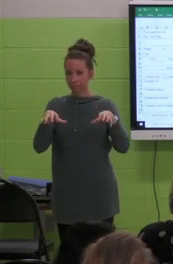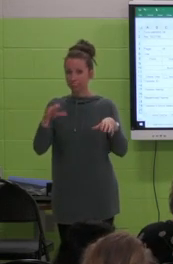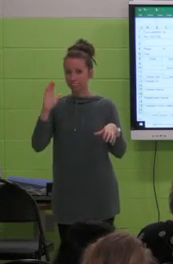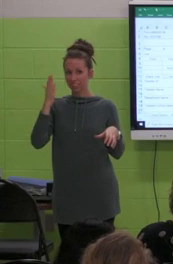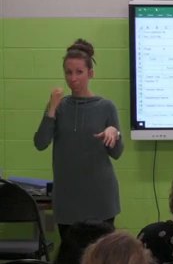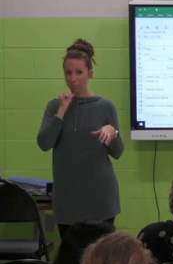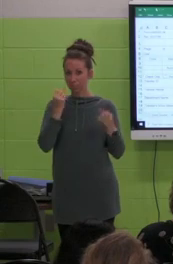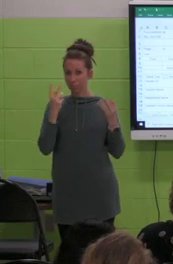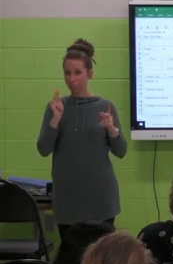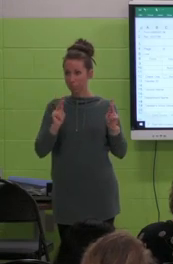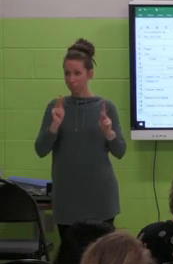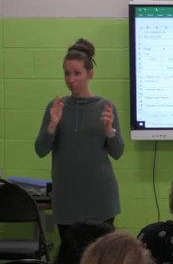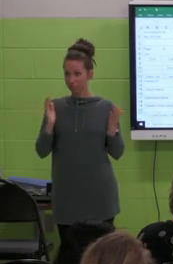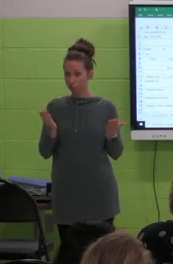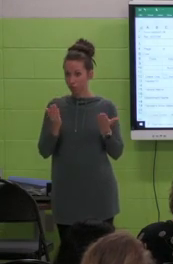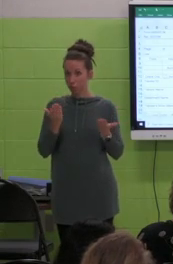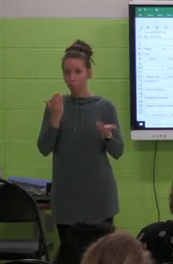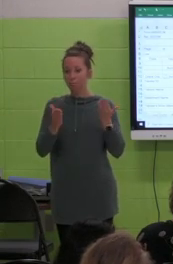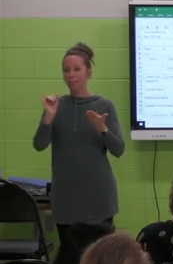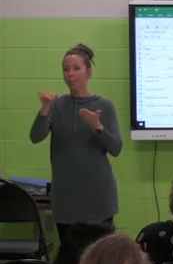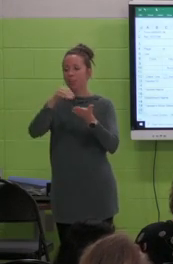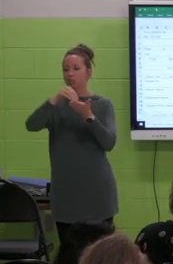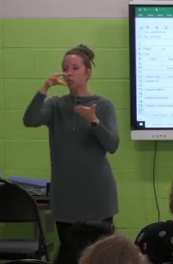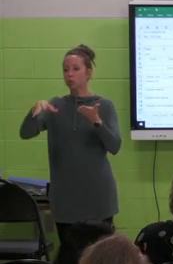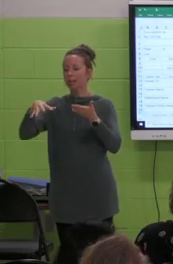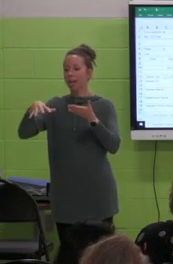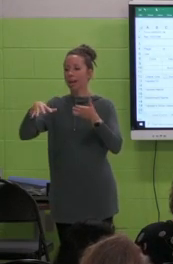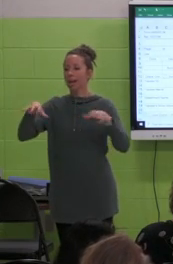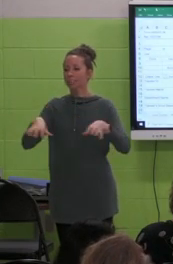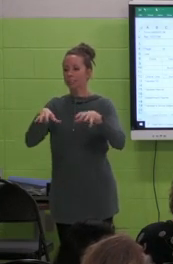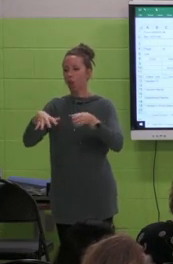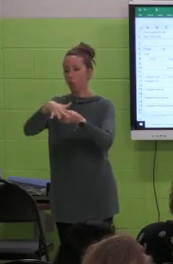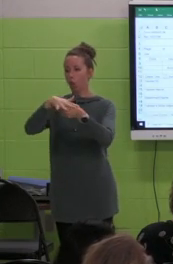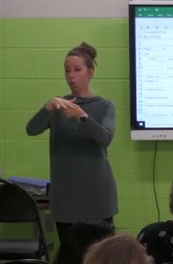people here and maybe it's that Student Activity local piece of it that we need to kind of figure